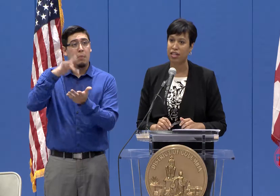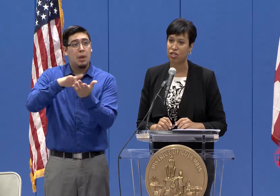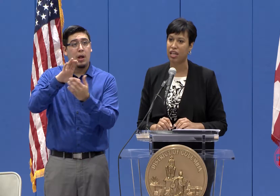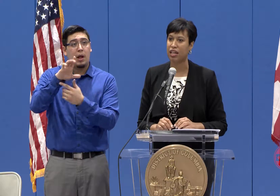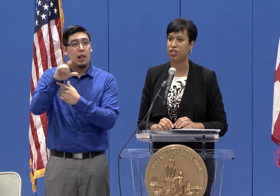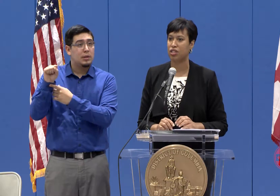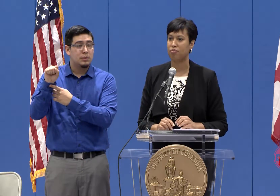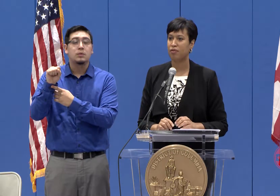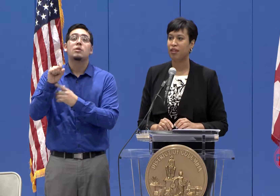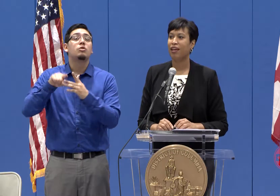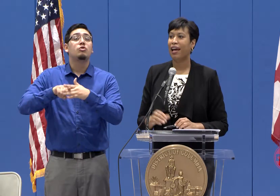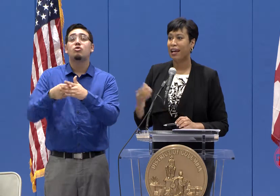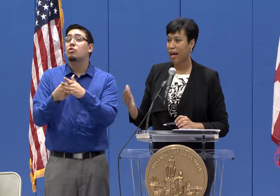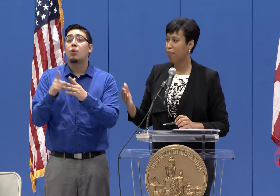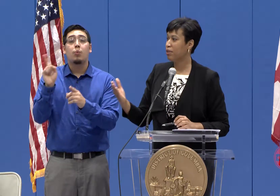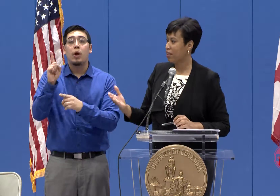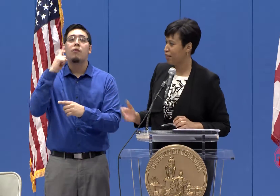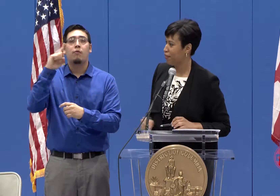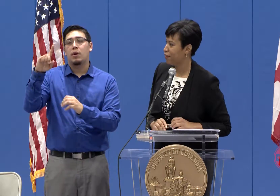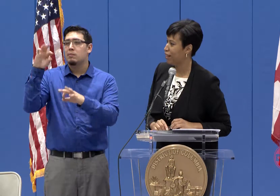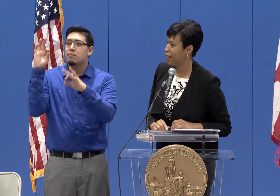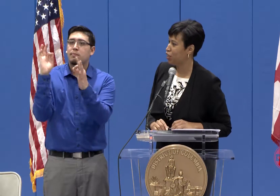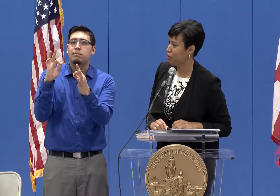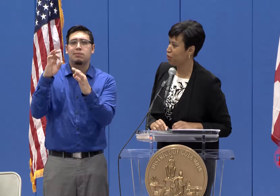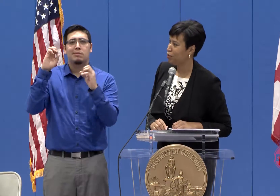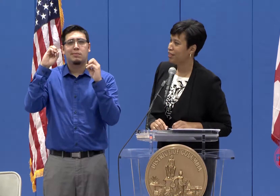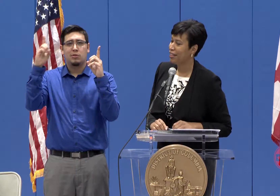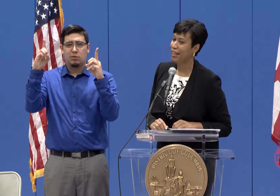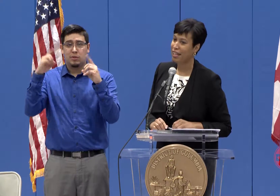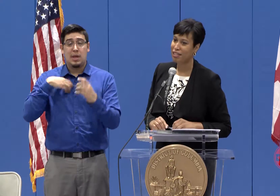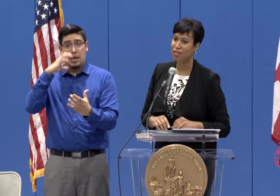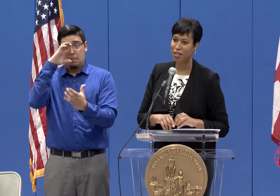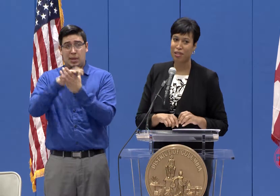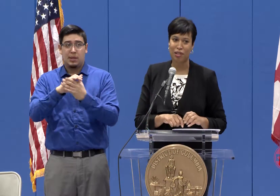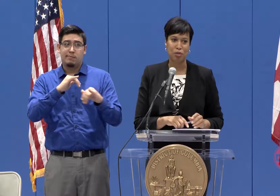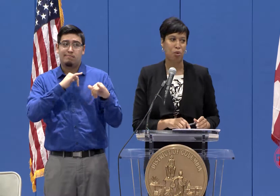EDUCATION, AND I BELIEVE, LIKE YOU, THAT IN A CITY AS